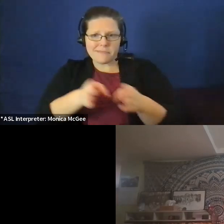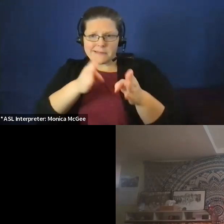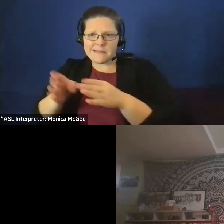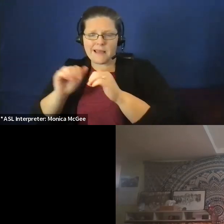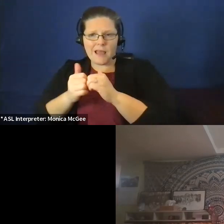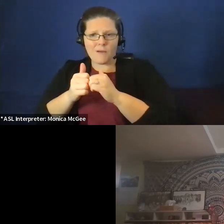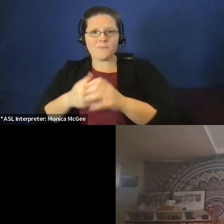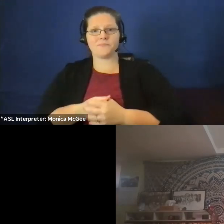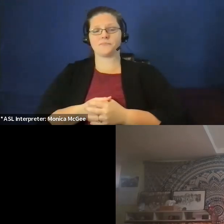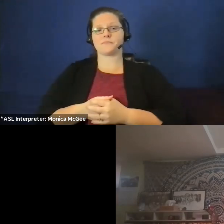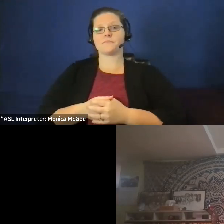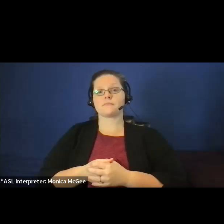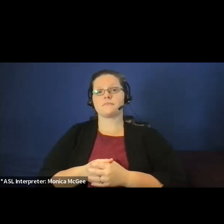Beth, why don't you start sharing what